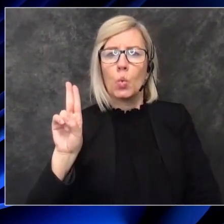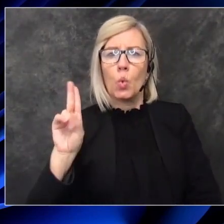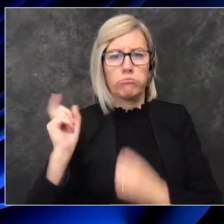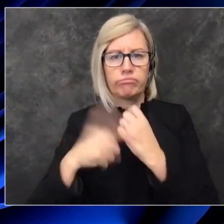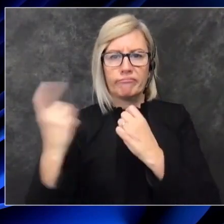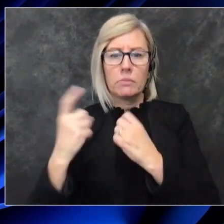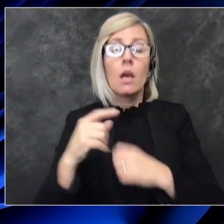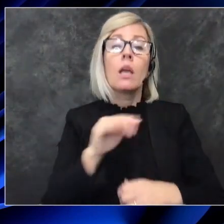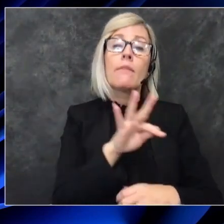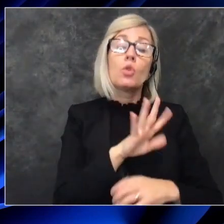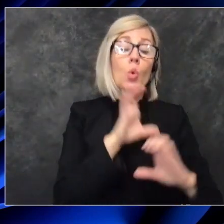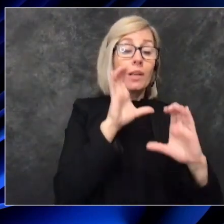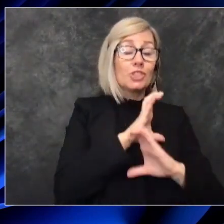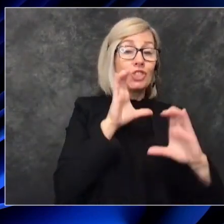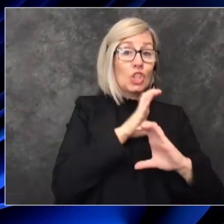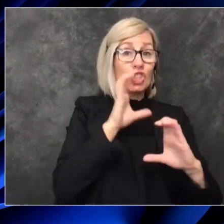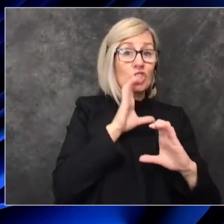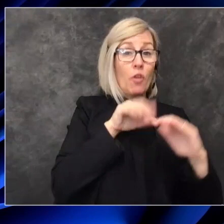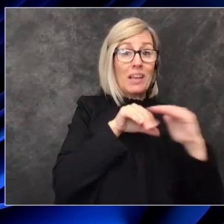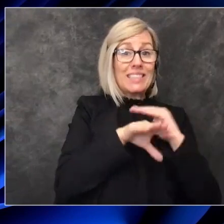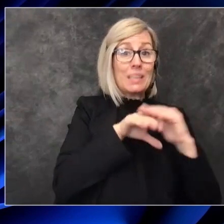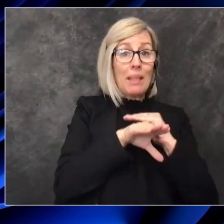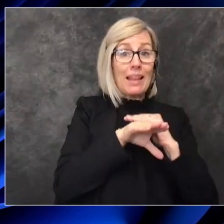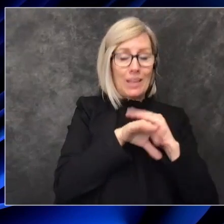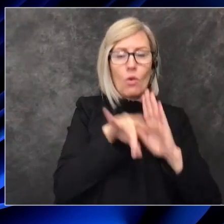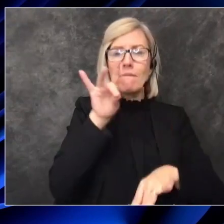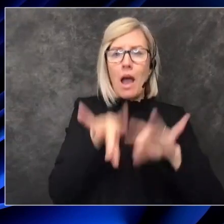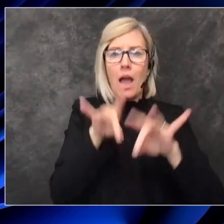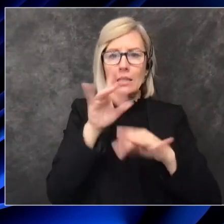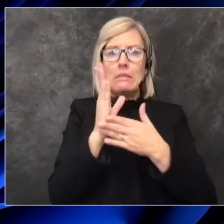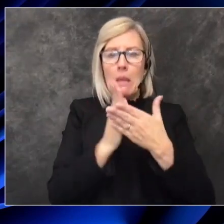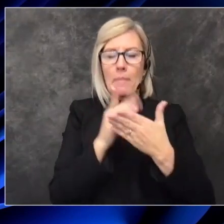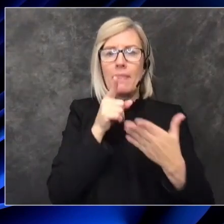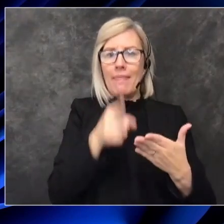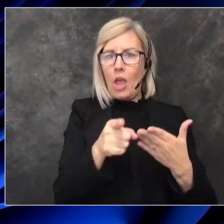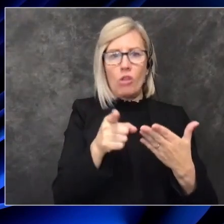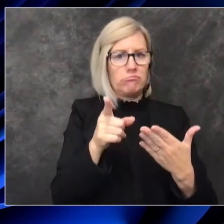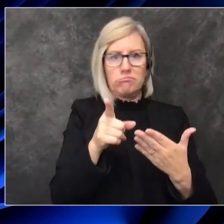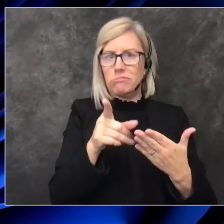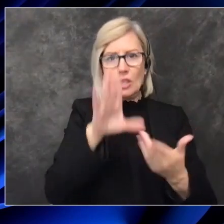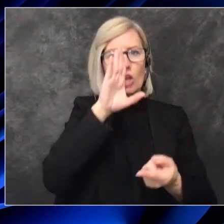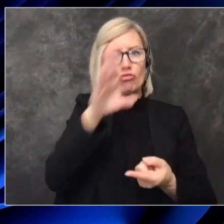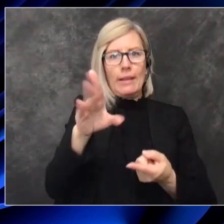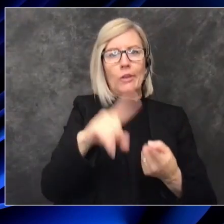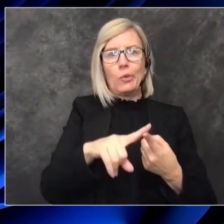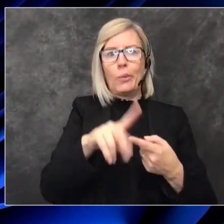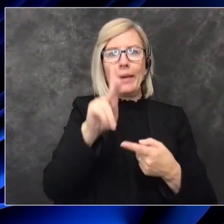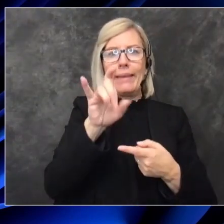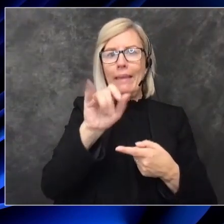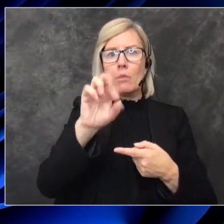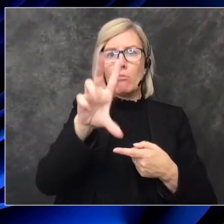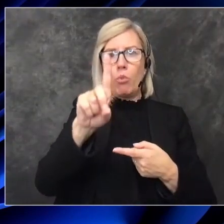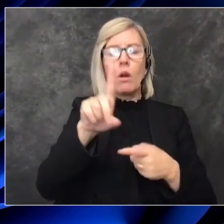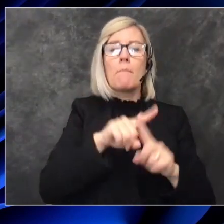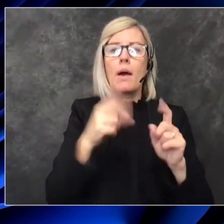accessibility you will find some accessibility options there. Probably take you directly to something like keyboard. But using those bread crumbs we showed you earlier,